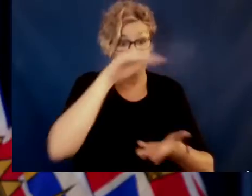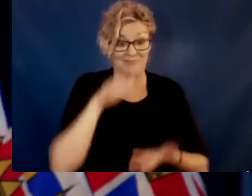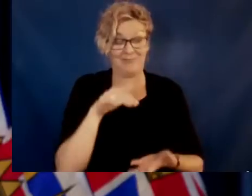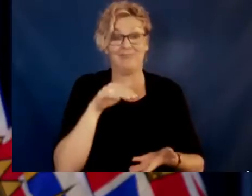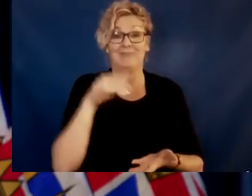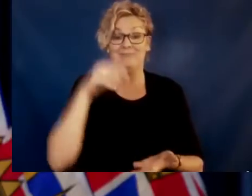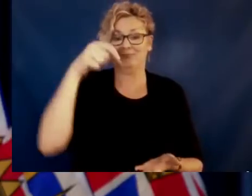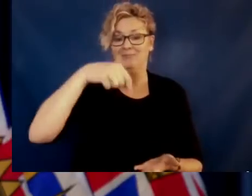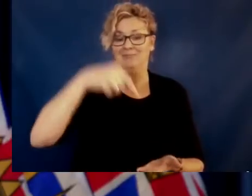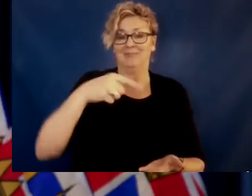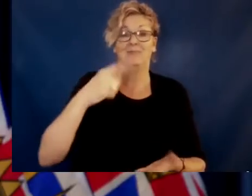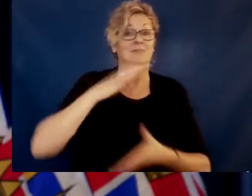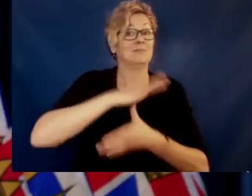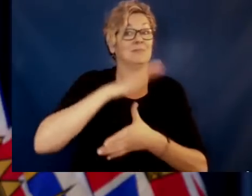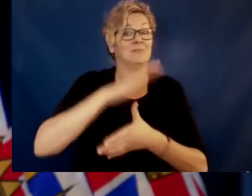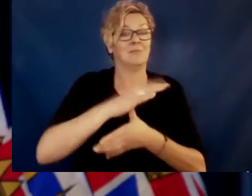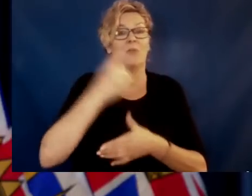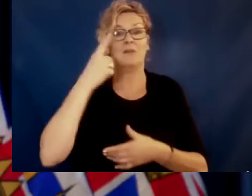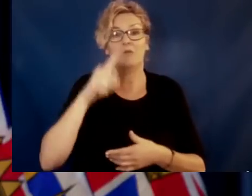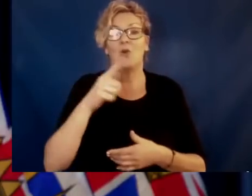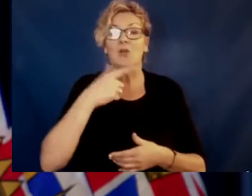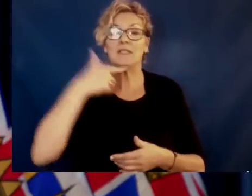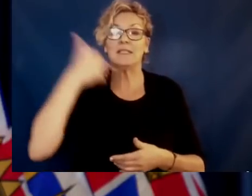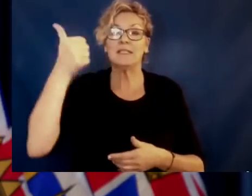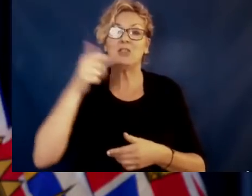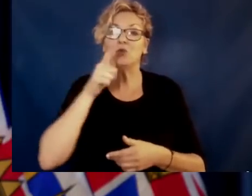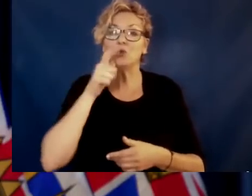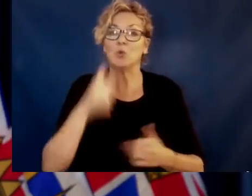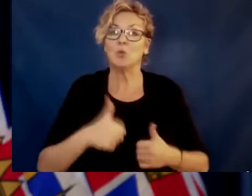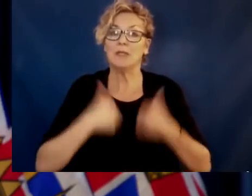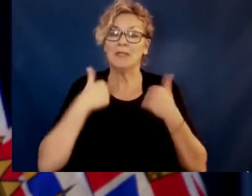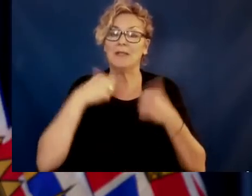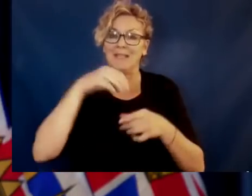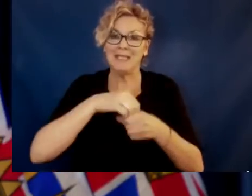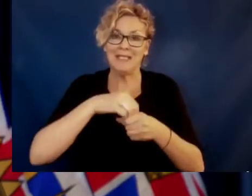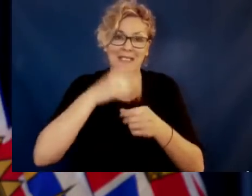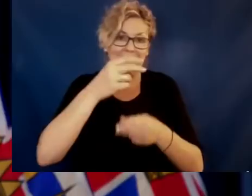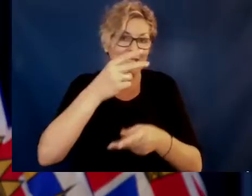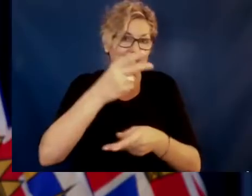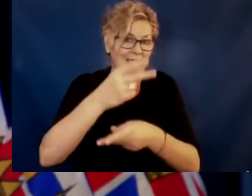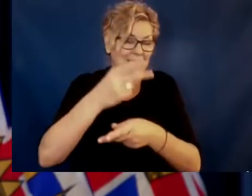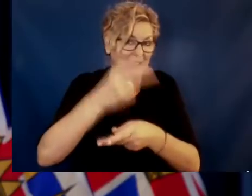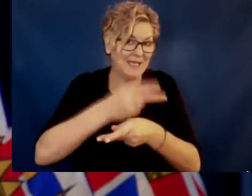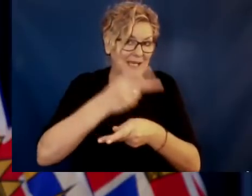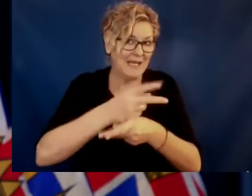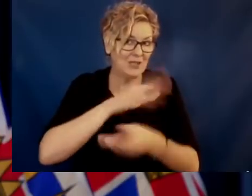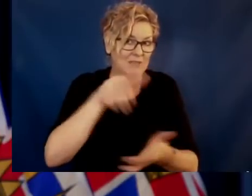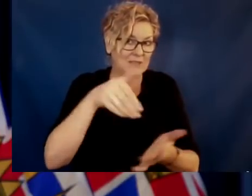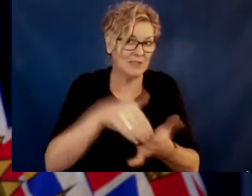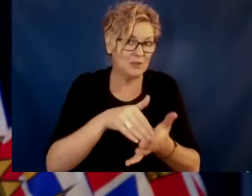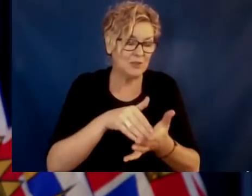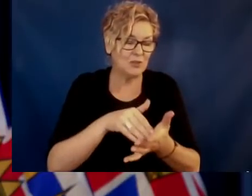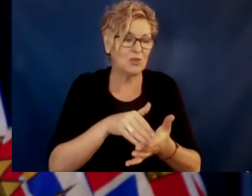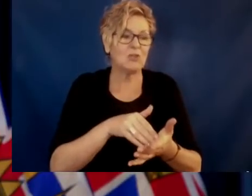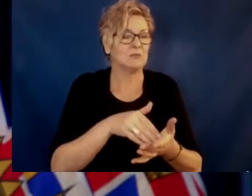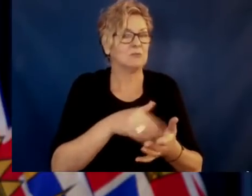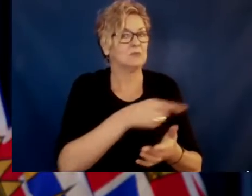But the priority really was to protect those who are in those settings where this virus -- where influenza can spread more quickly.